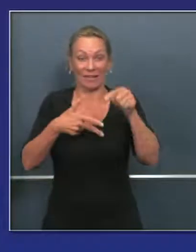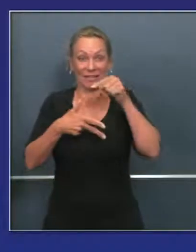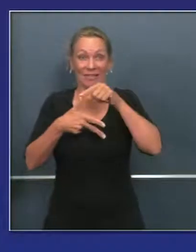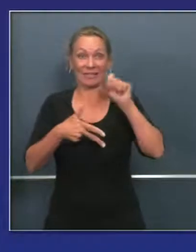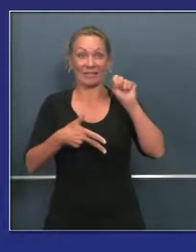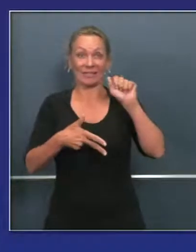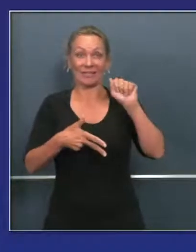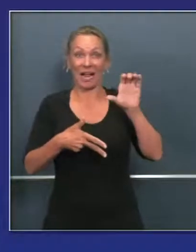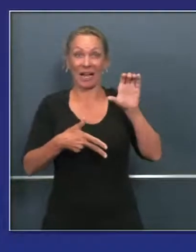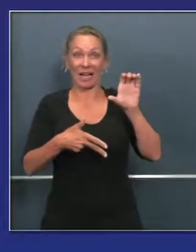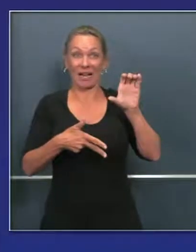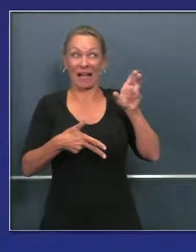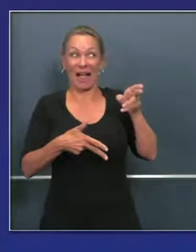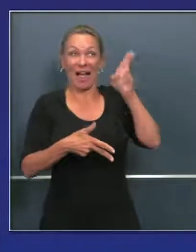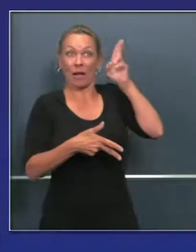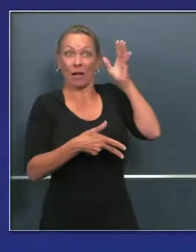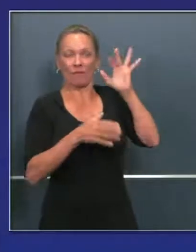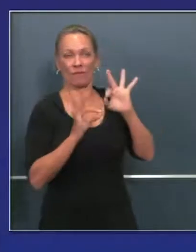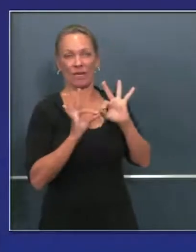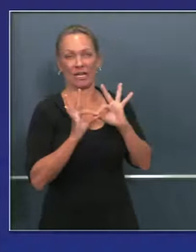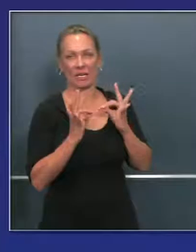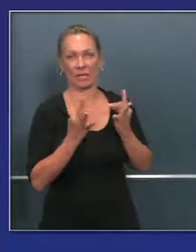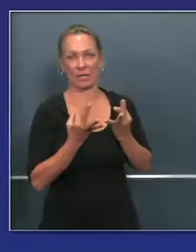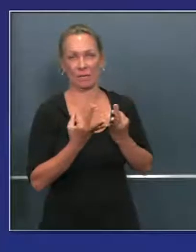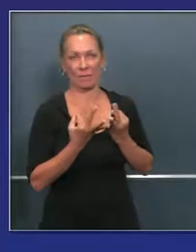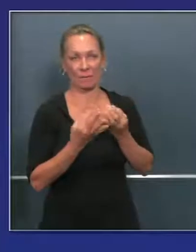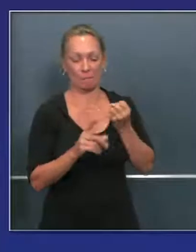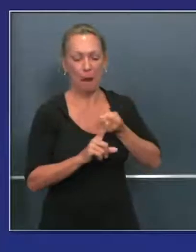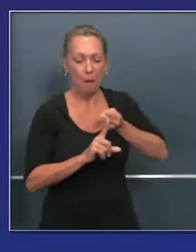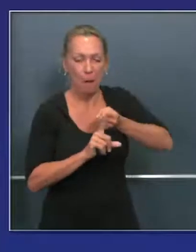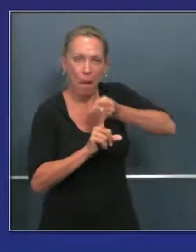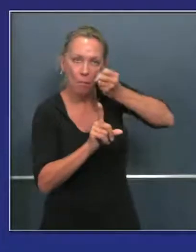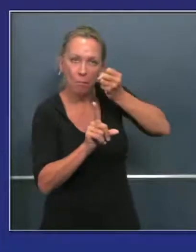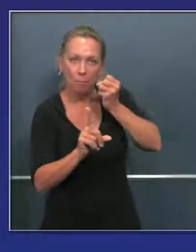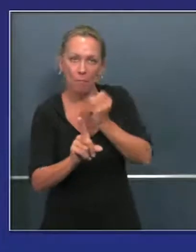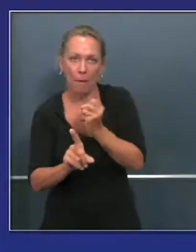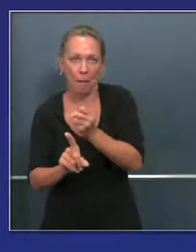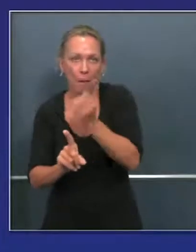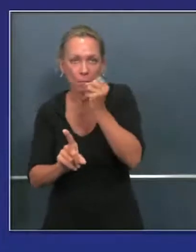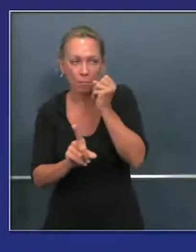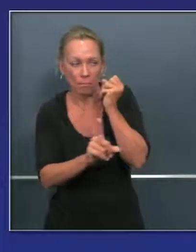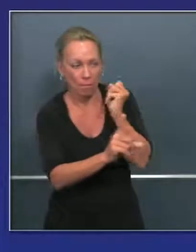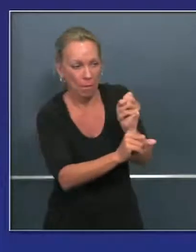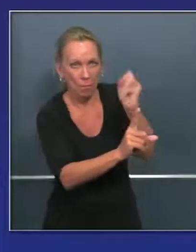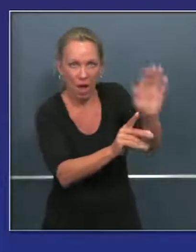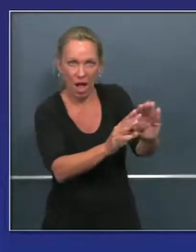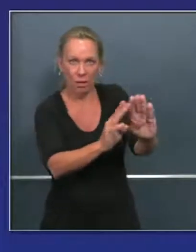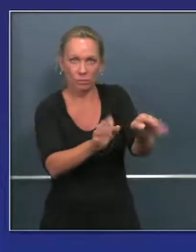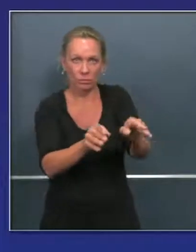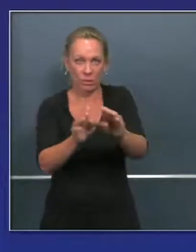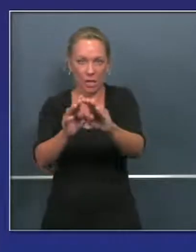solution to getting control of kovat 19 spread and team at the state working closely with officials